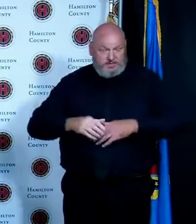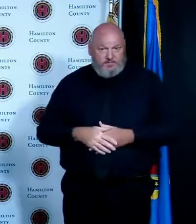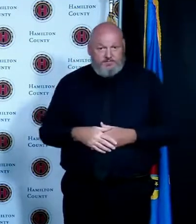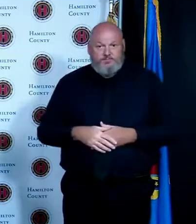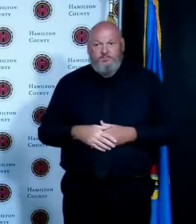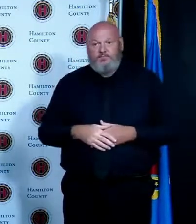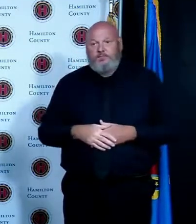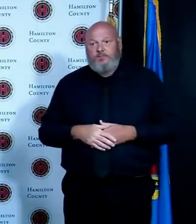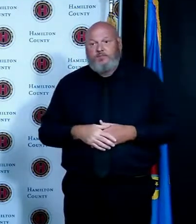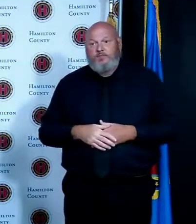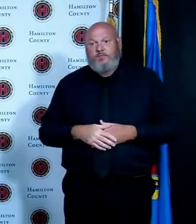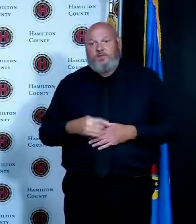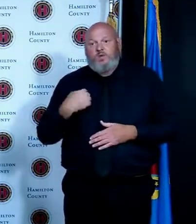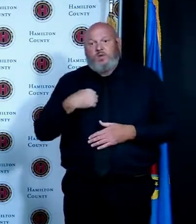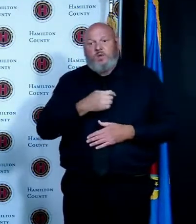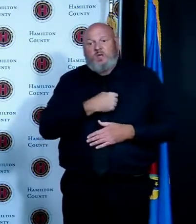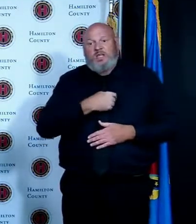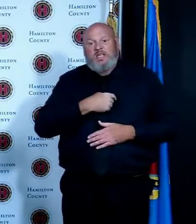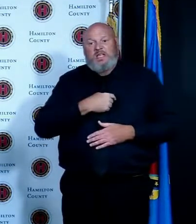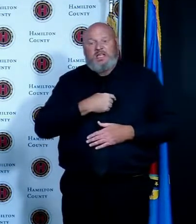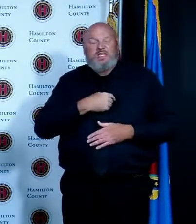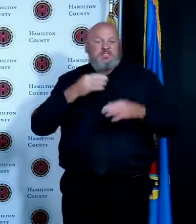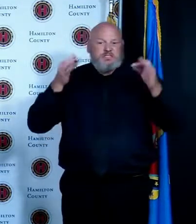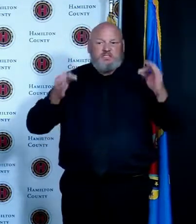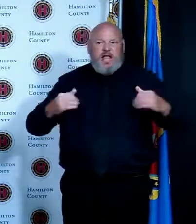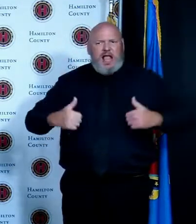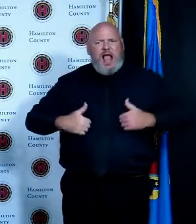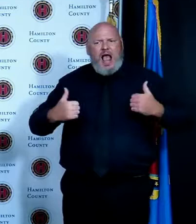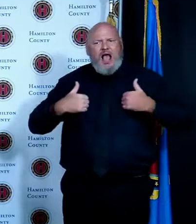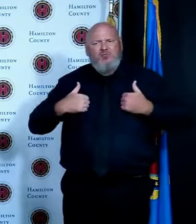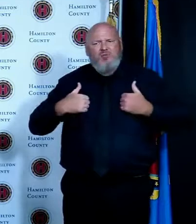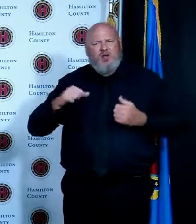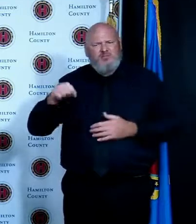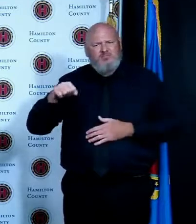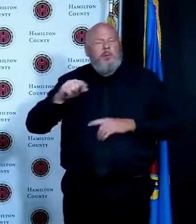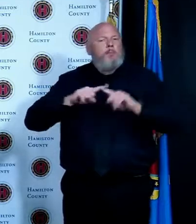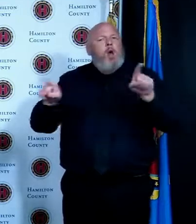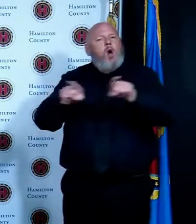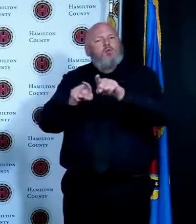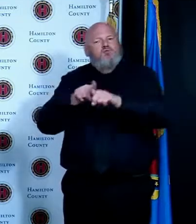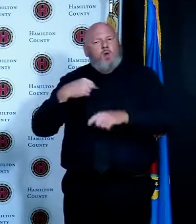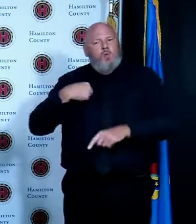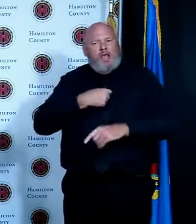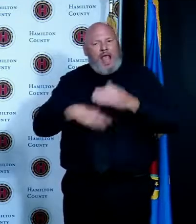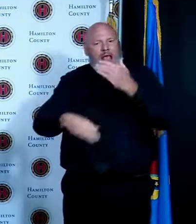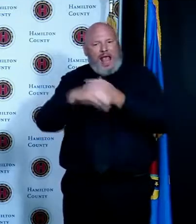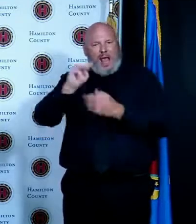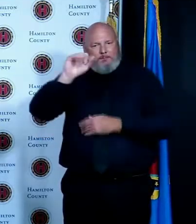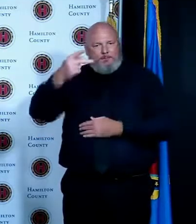if you click on any of those points on the map that you're seeing on the display if you change to the next slide you get a